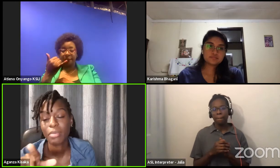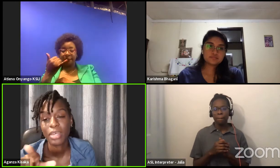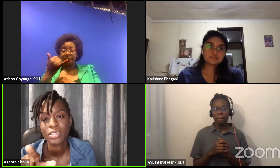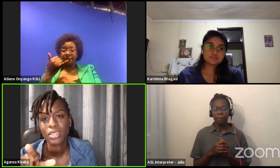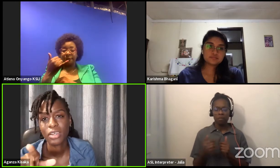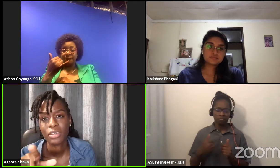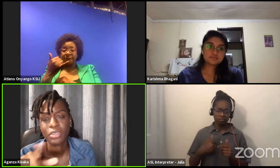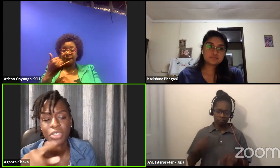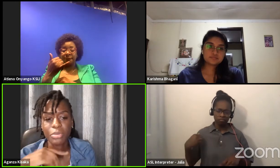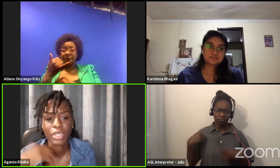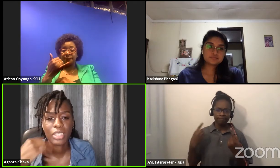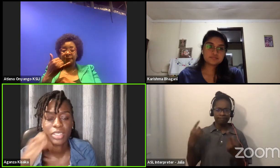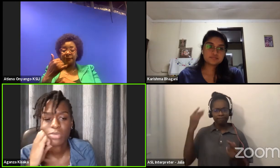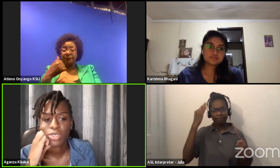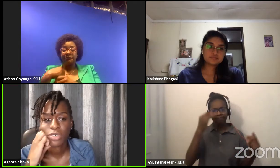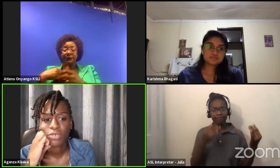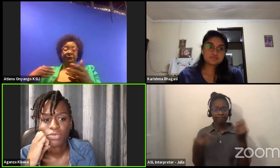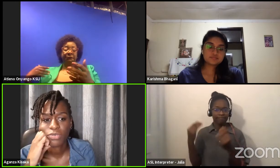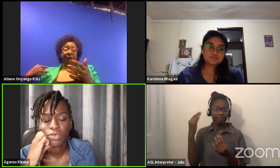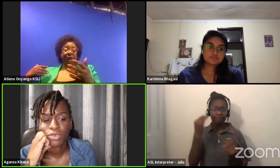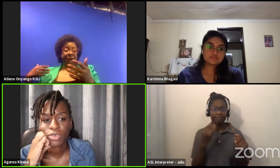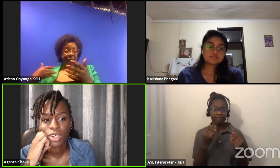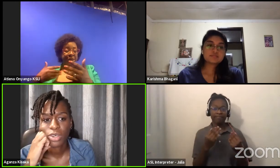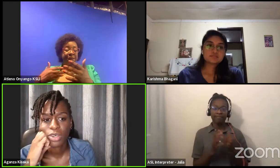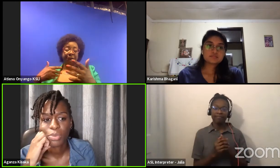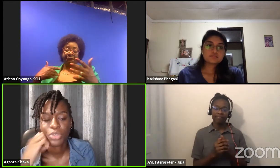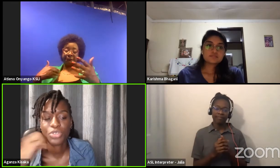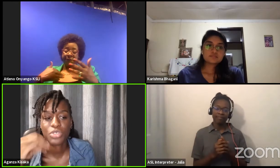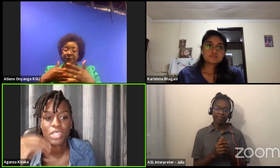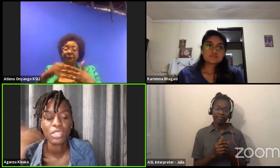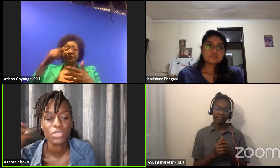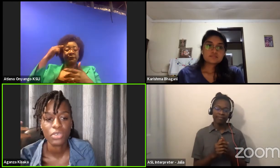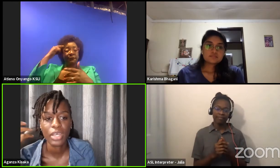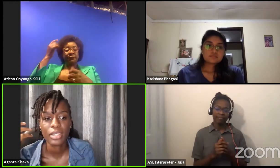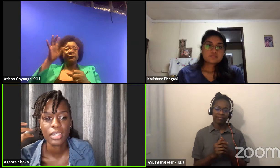about this a lot Karishma in terms of producers in Uganda